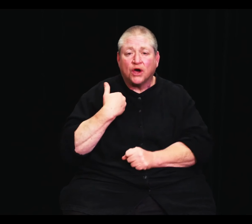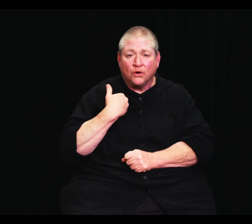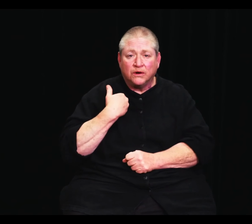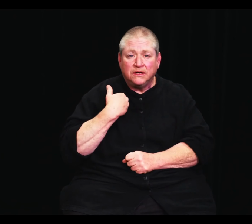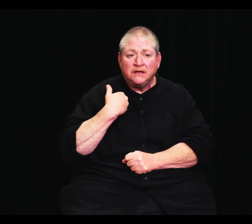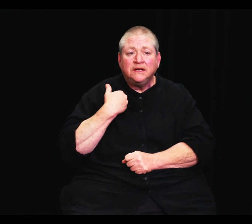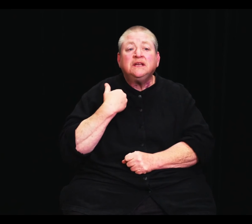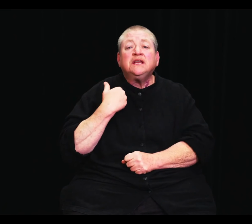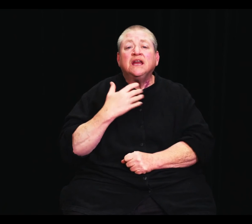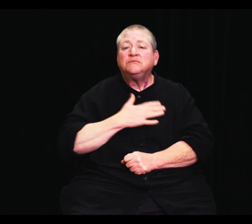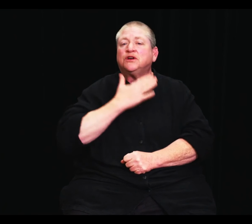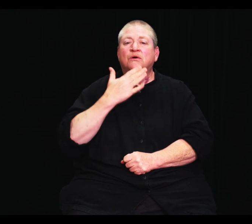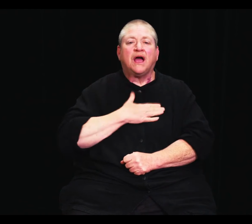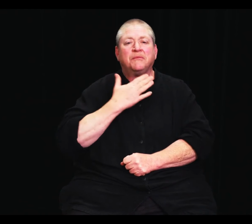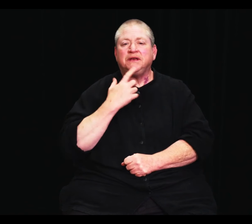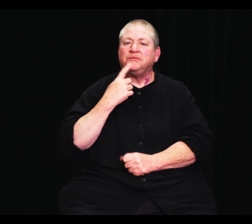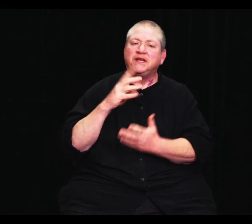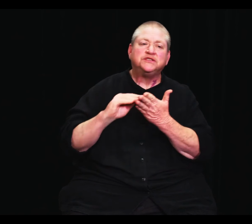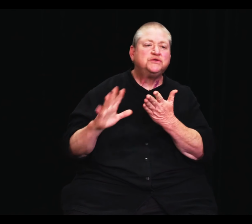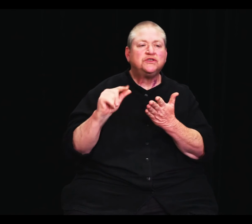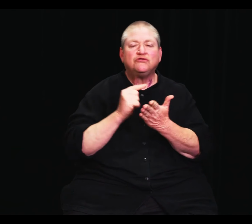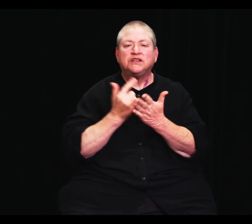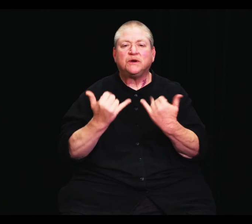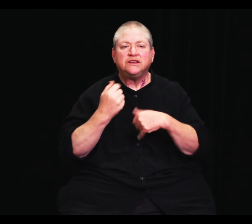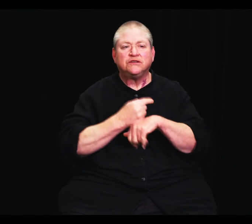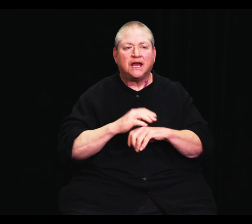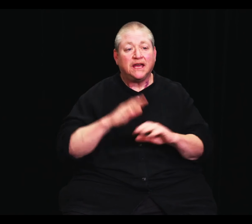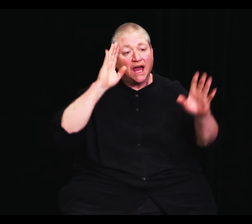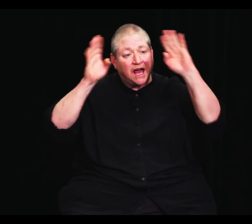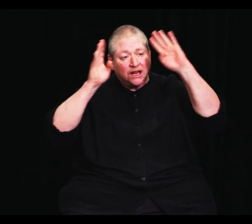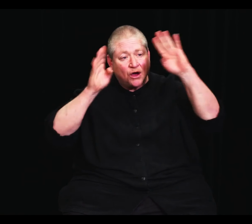[Speaking Japanese.] I came to America 4 years ago